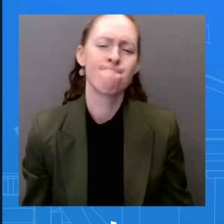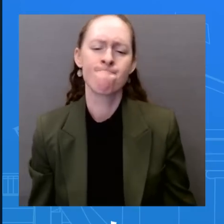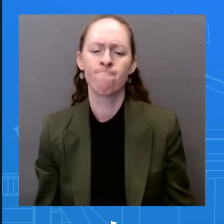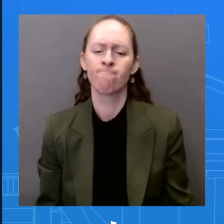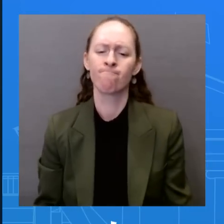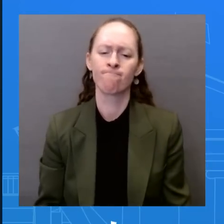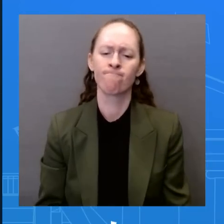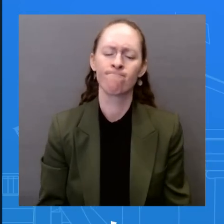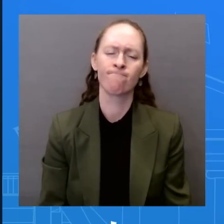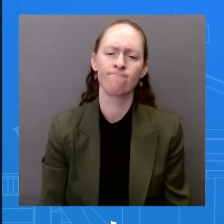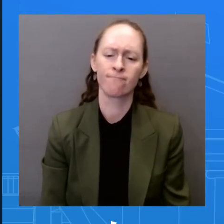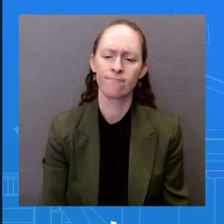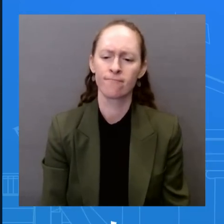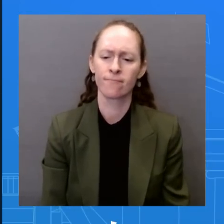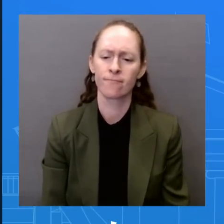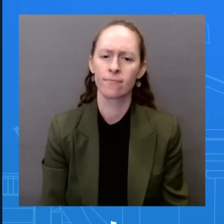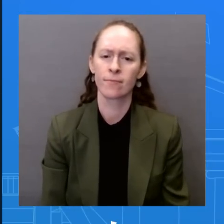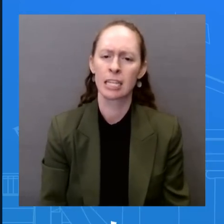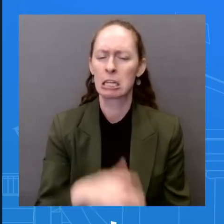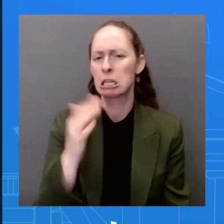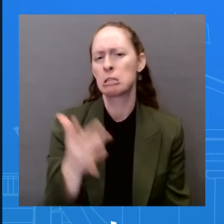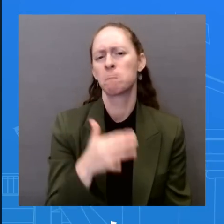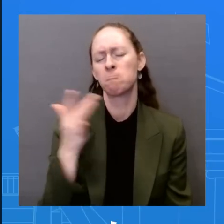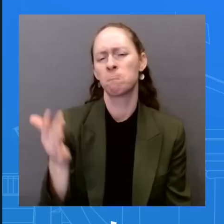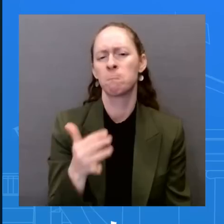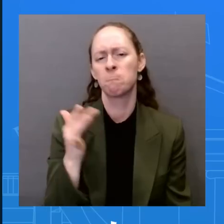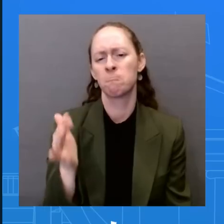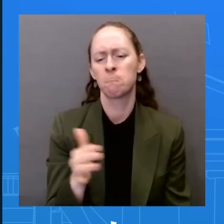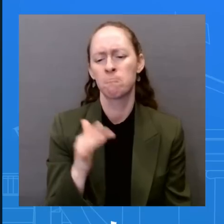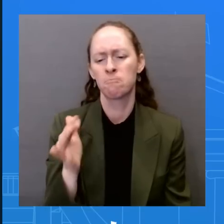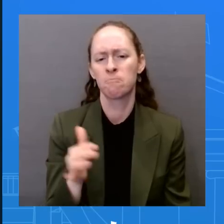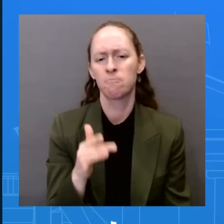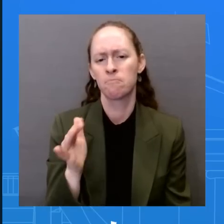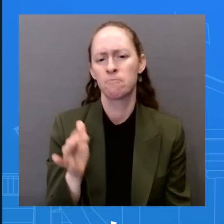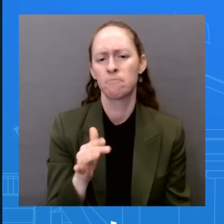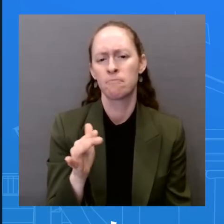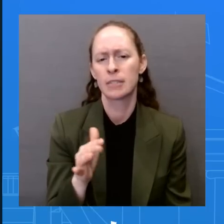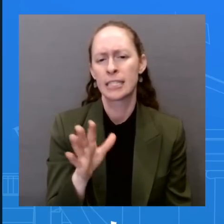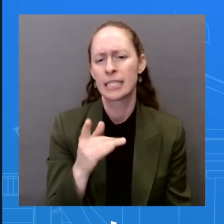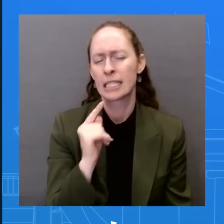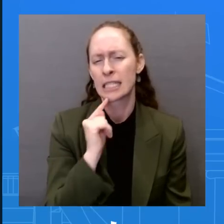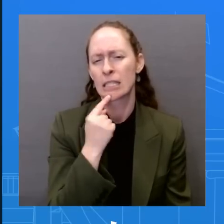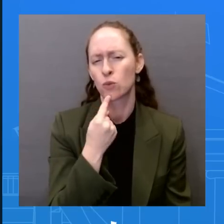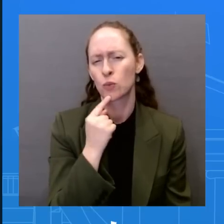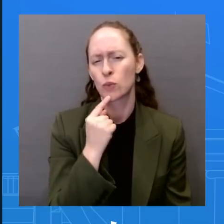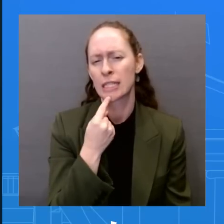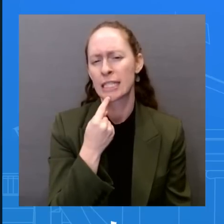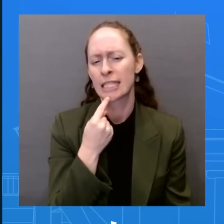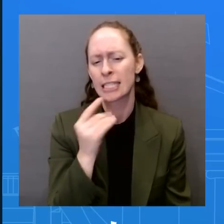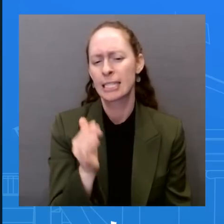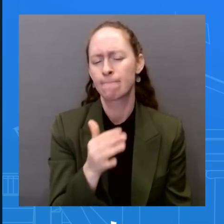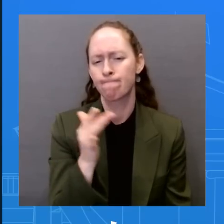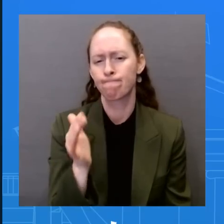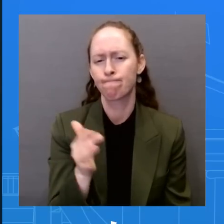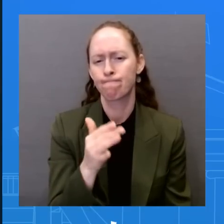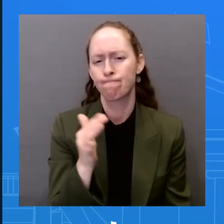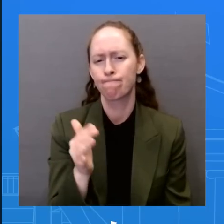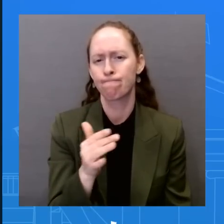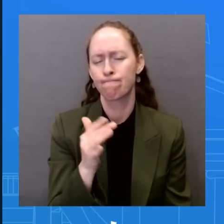there has been a dramatic deterioration, as you know, of -- of respect of democratic principles -- and we've talked about this before --